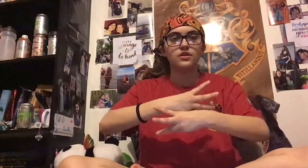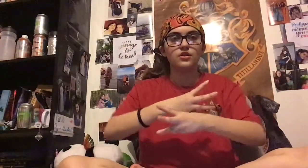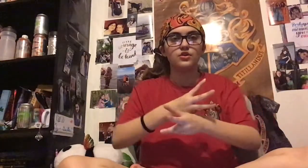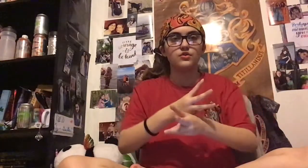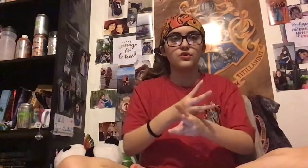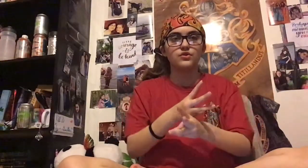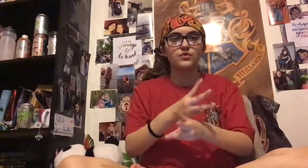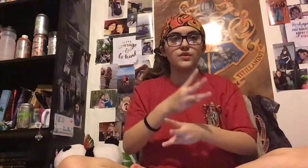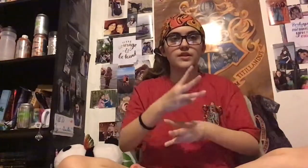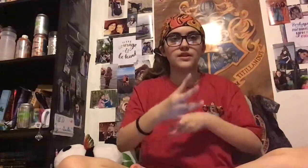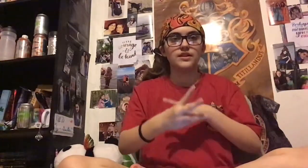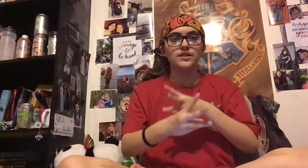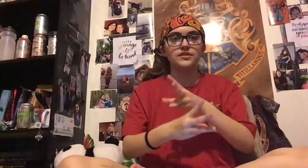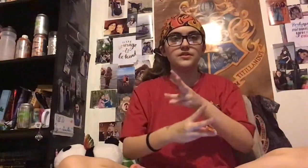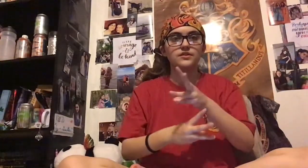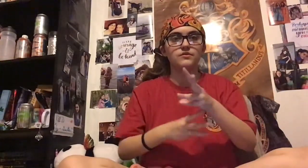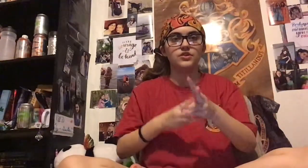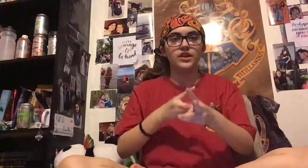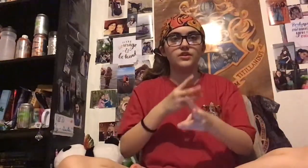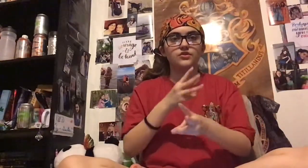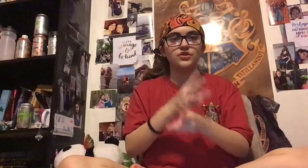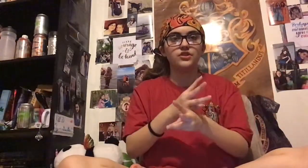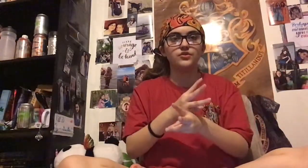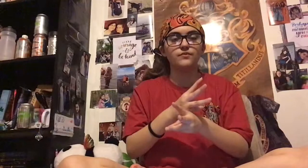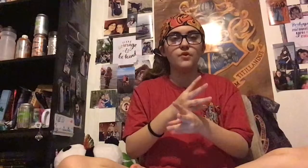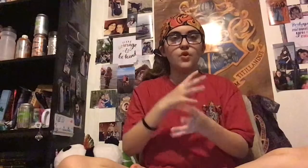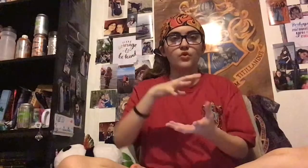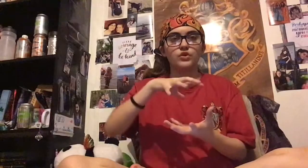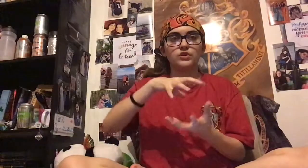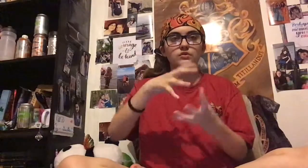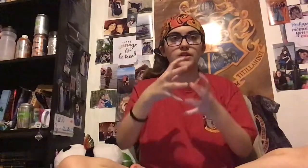You could do this I usually do or you could do this